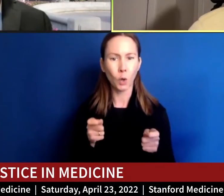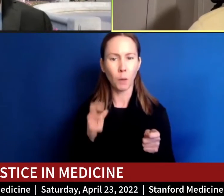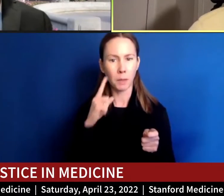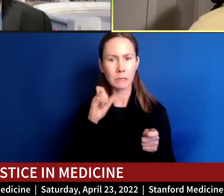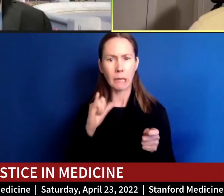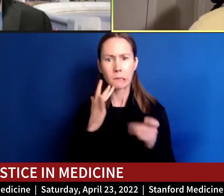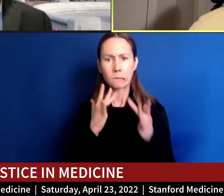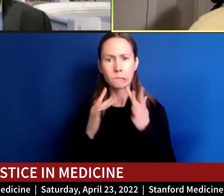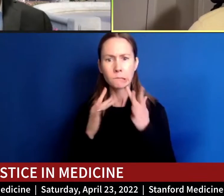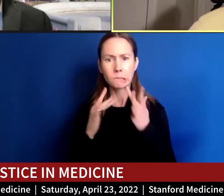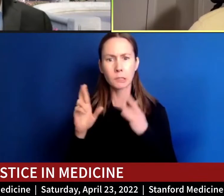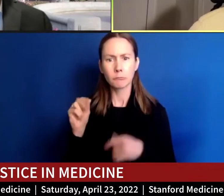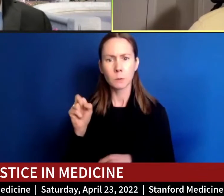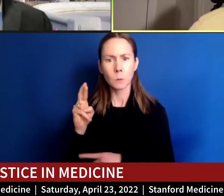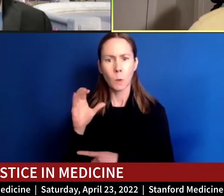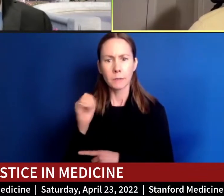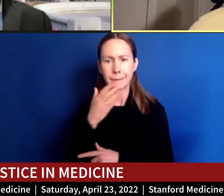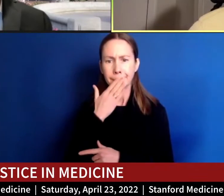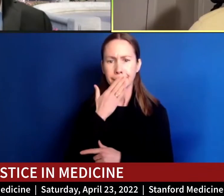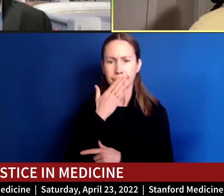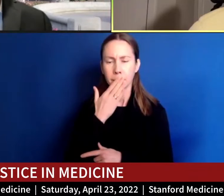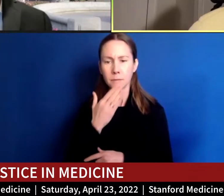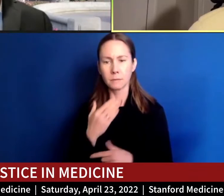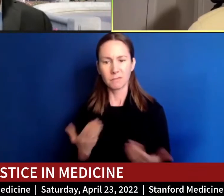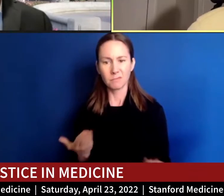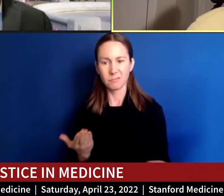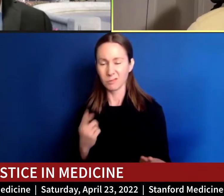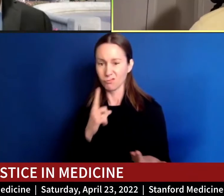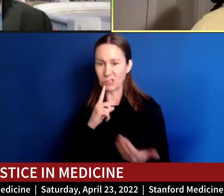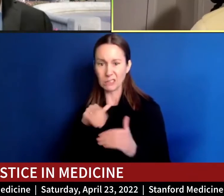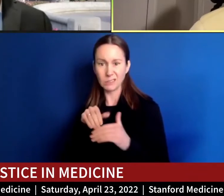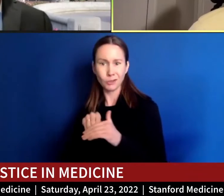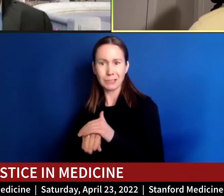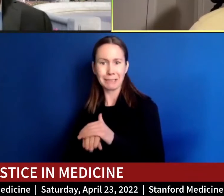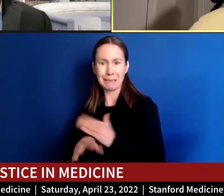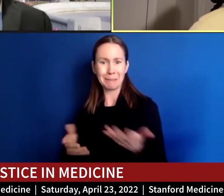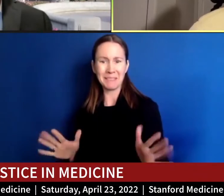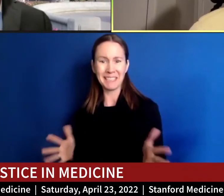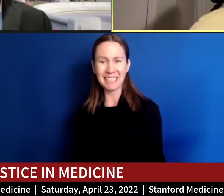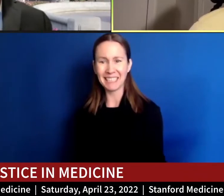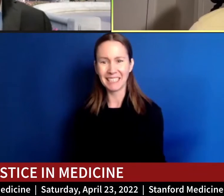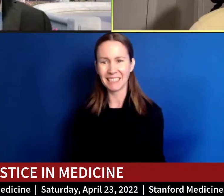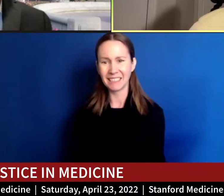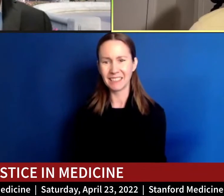You know, why don't we liberate accessibility. I think that would be an interesting kind of